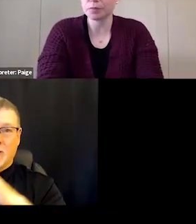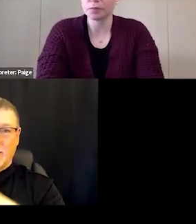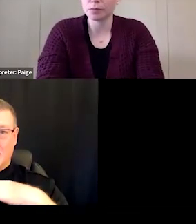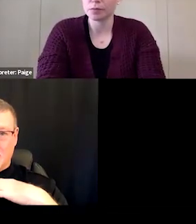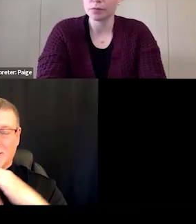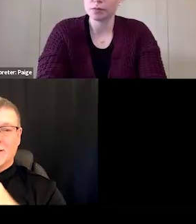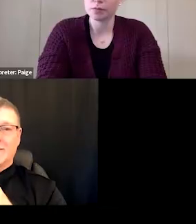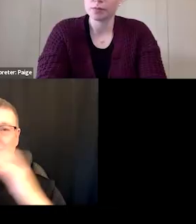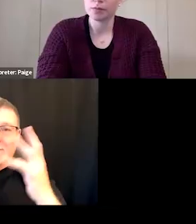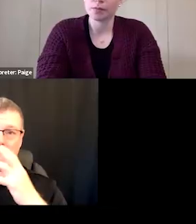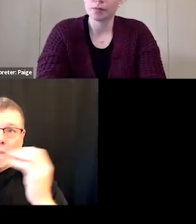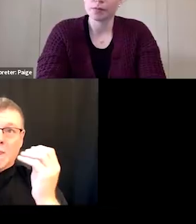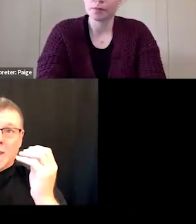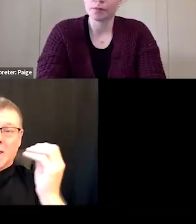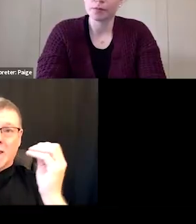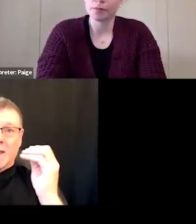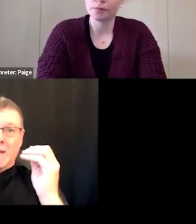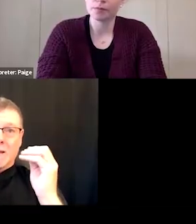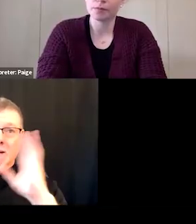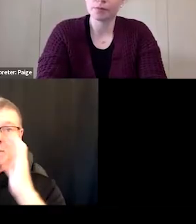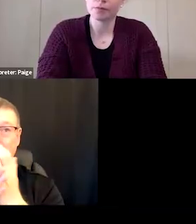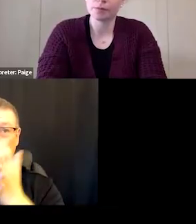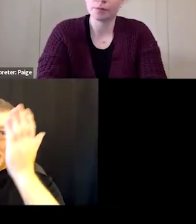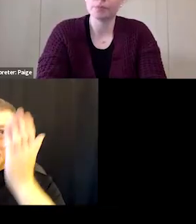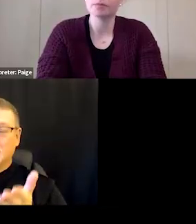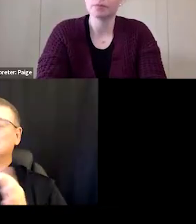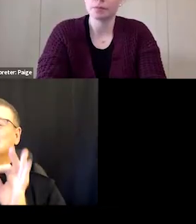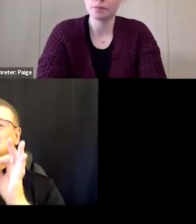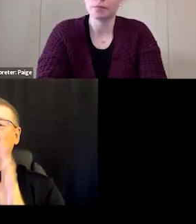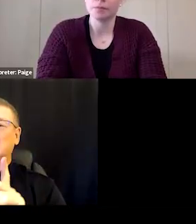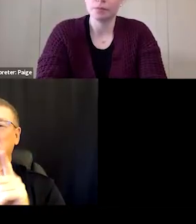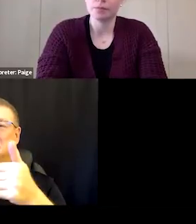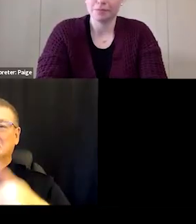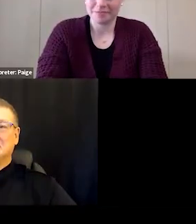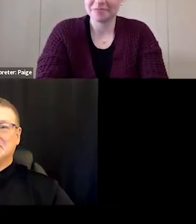and this is some pictures of our vans. They are all ADA compliant,